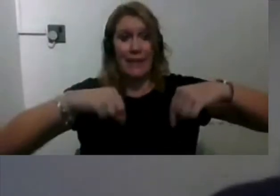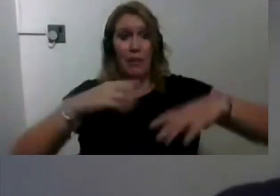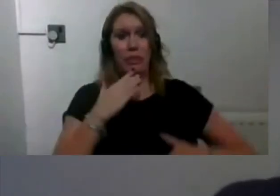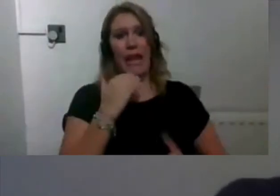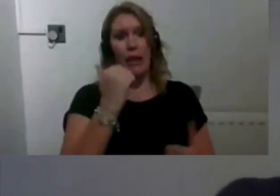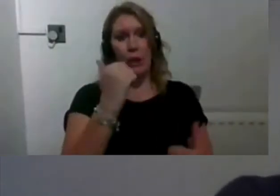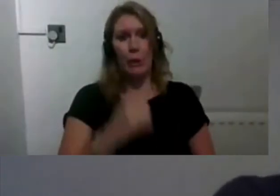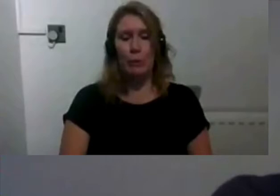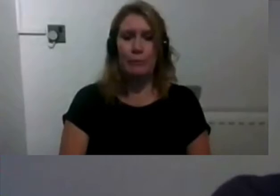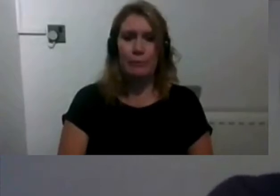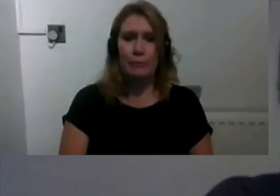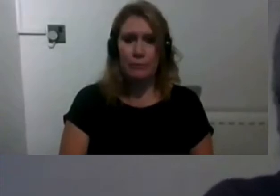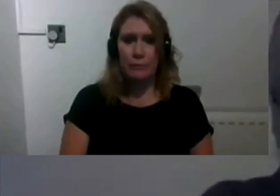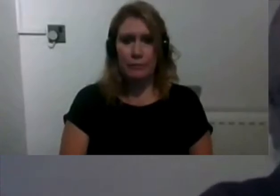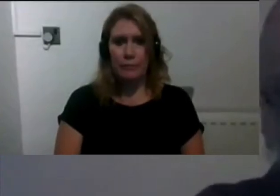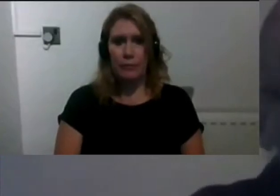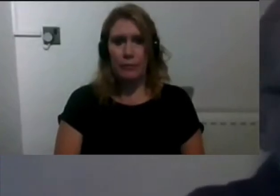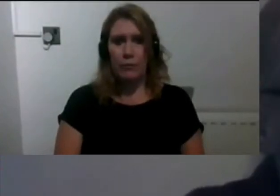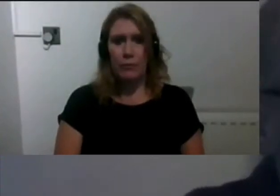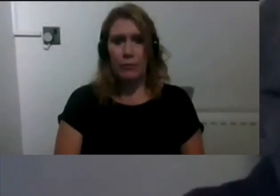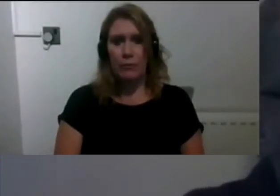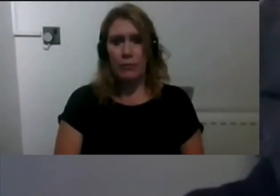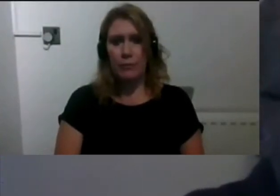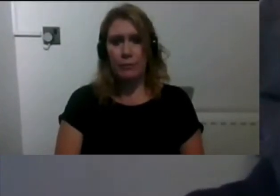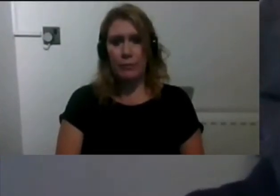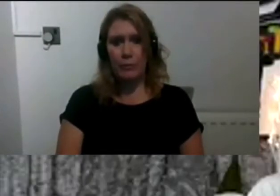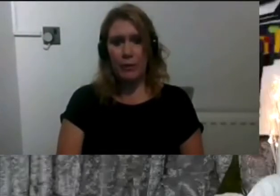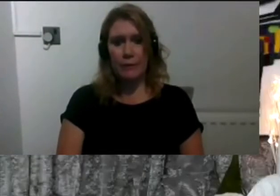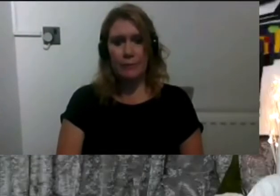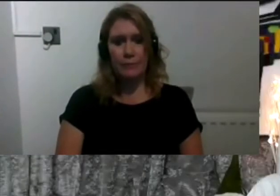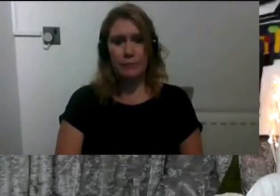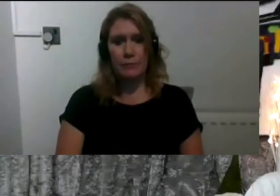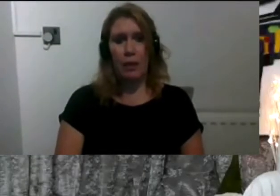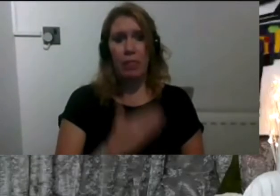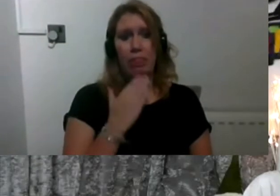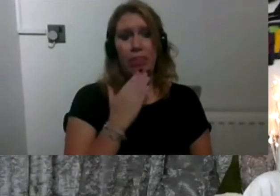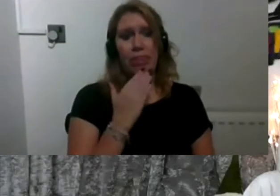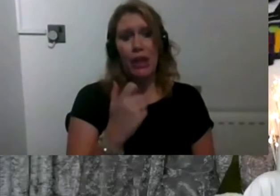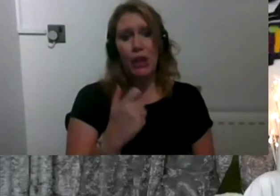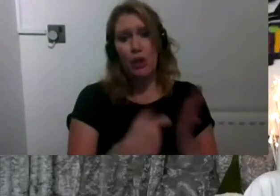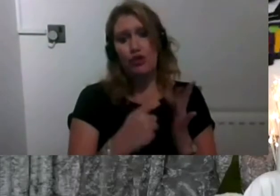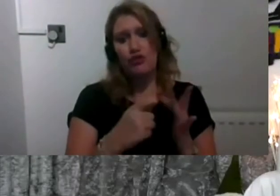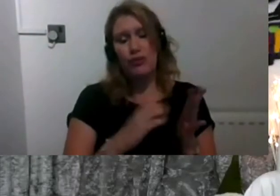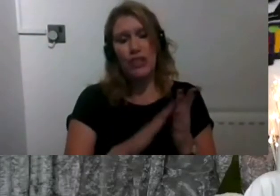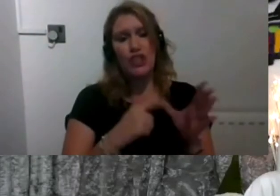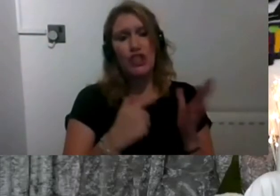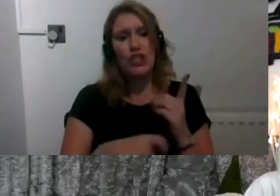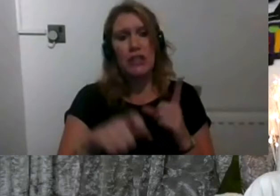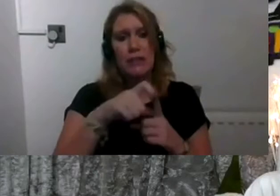Thank you. Thank you Richard. Sterre, did you